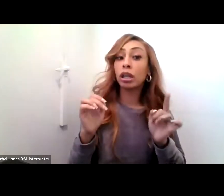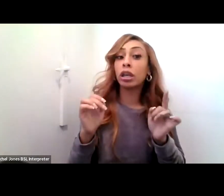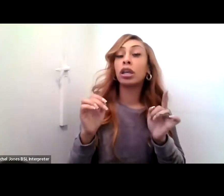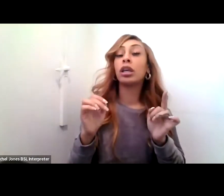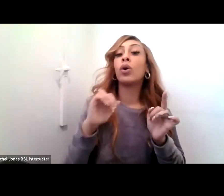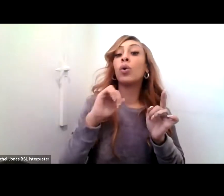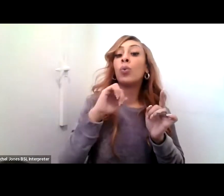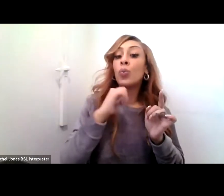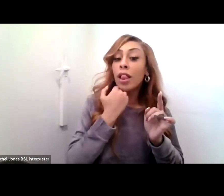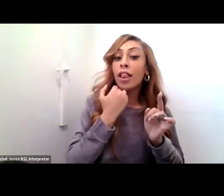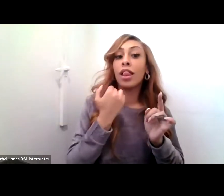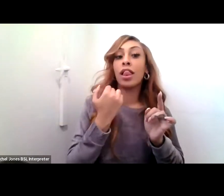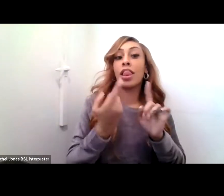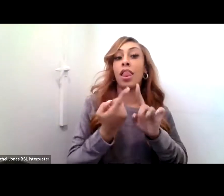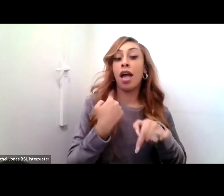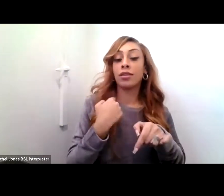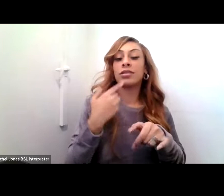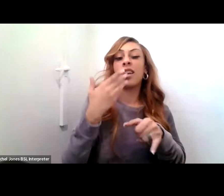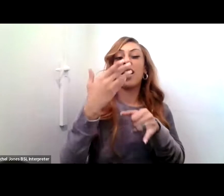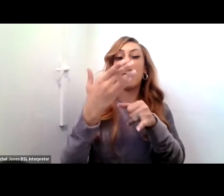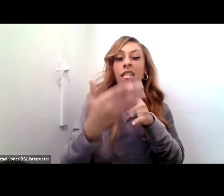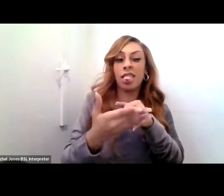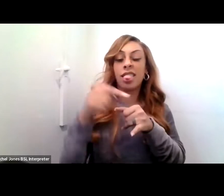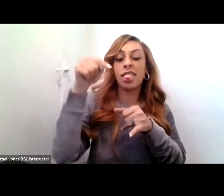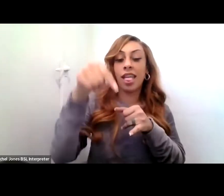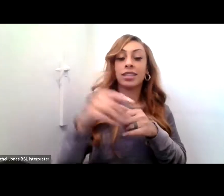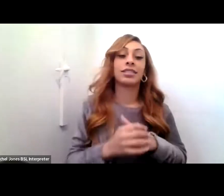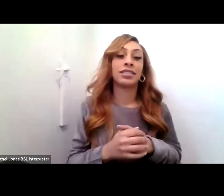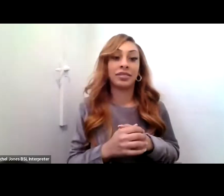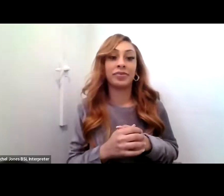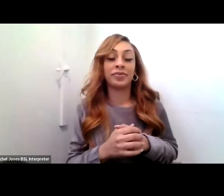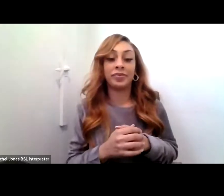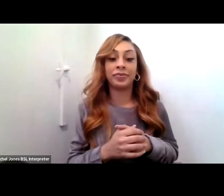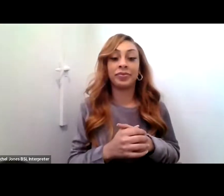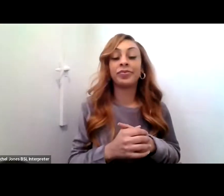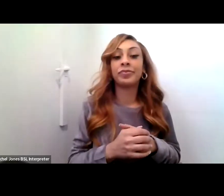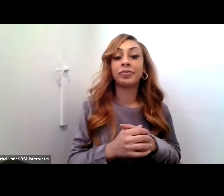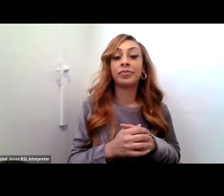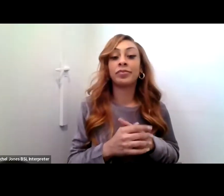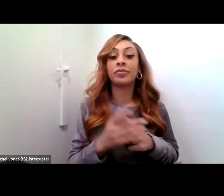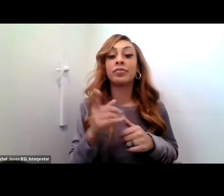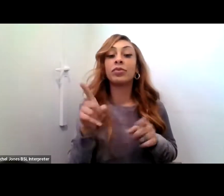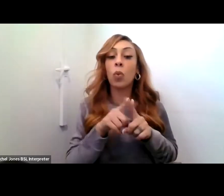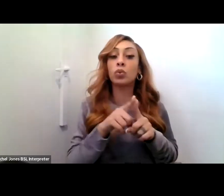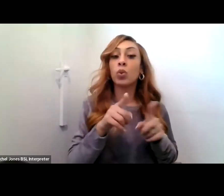we'll be taking the opportunity to ask questions to the speakers throughout the day as well as at the end of the session,